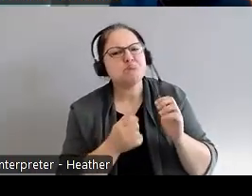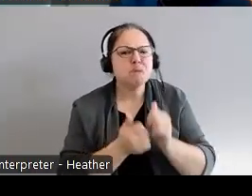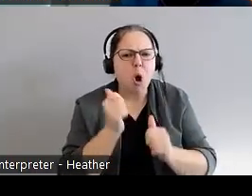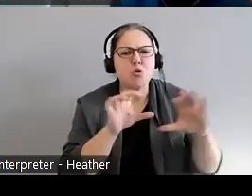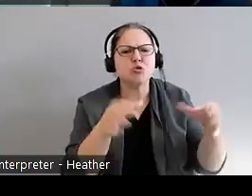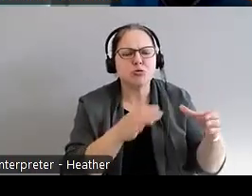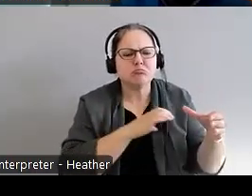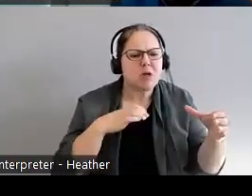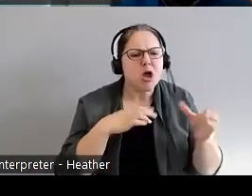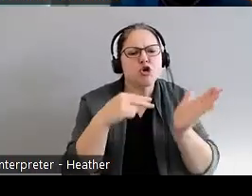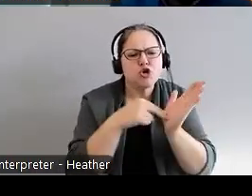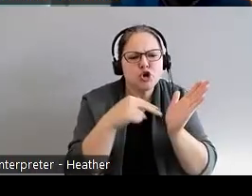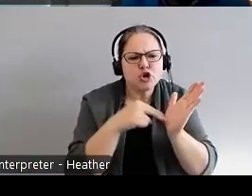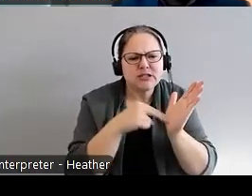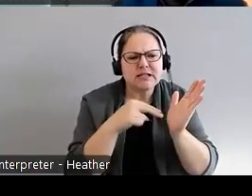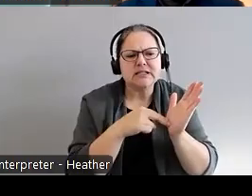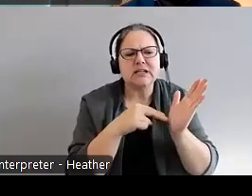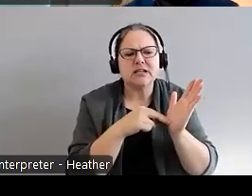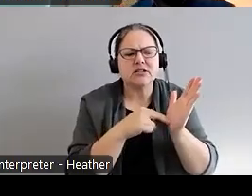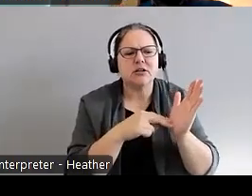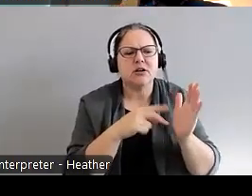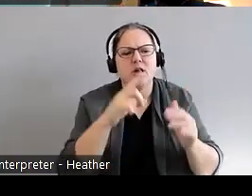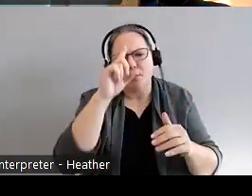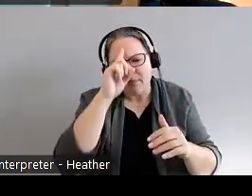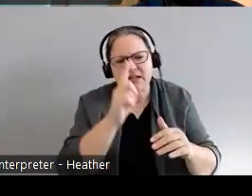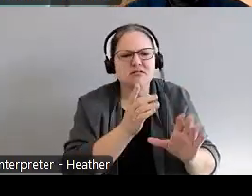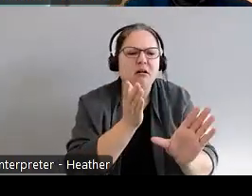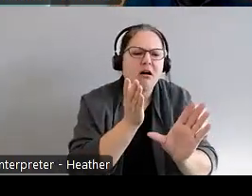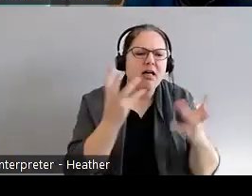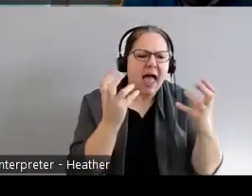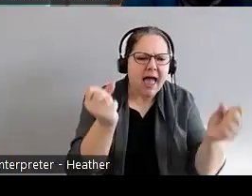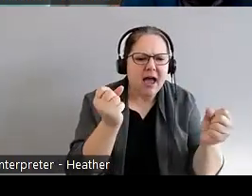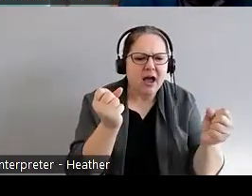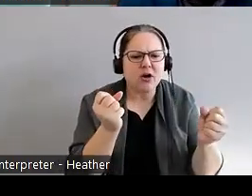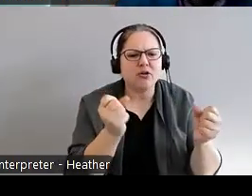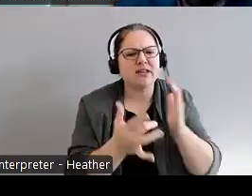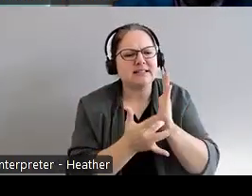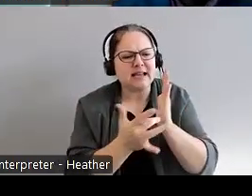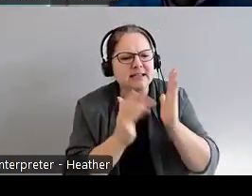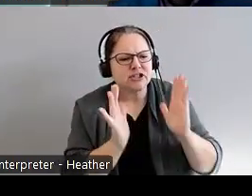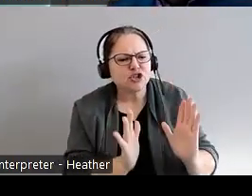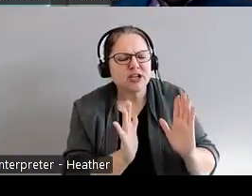nurses and mental health workers and psychiatric technicians. Uh we have uh some of our physicians